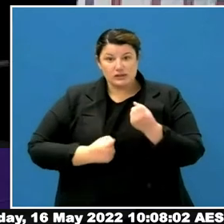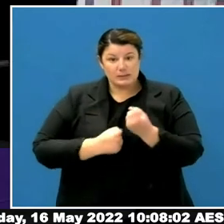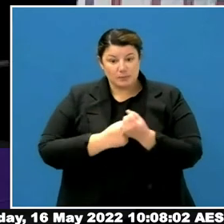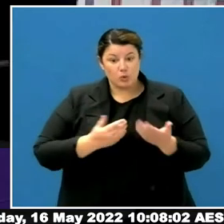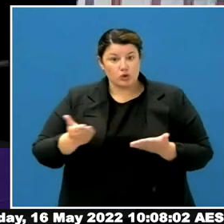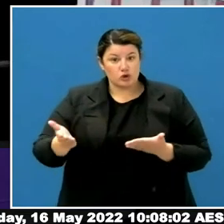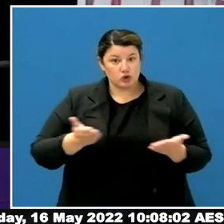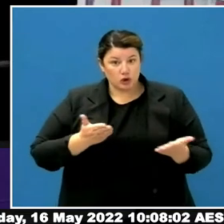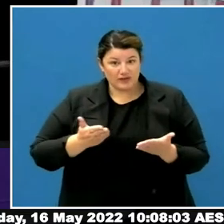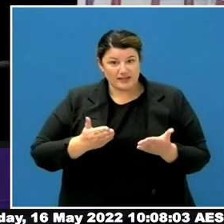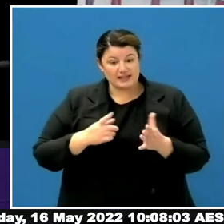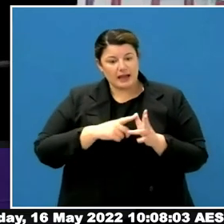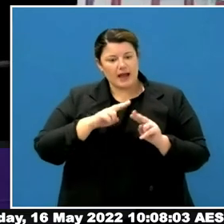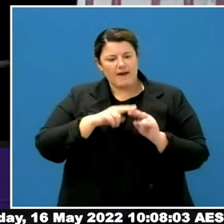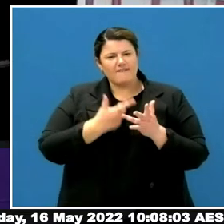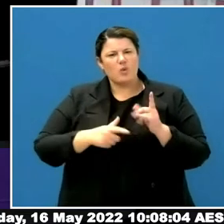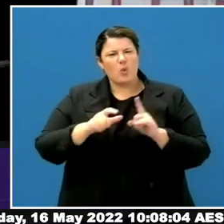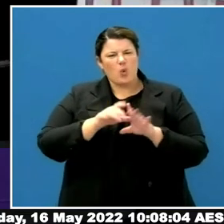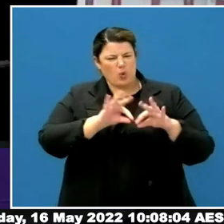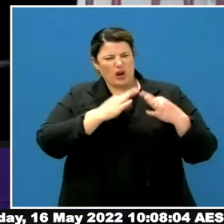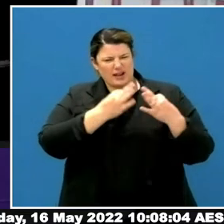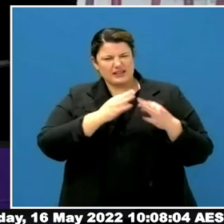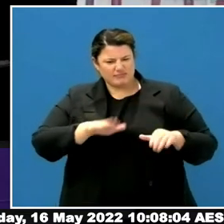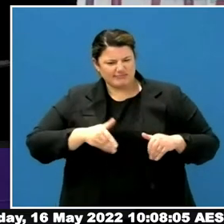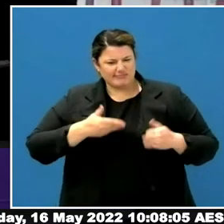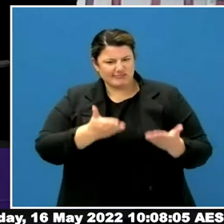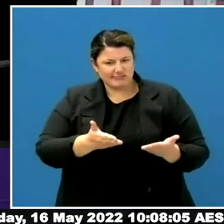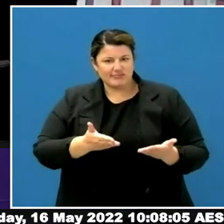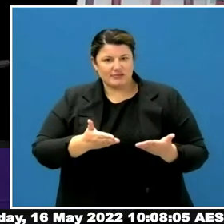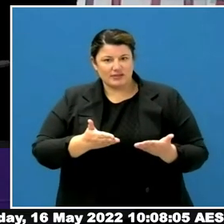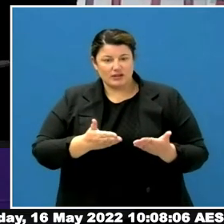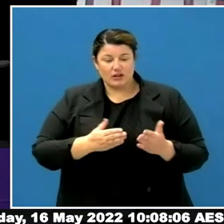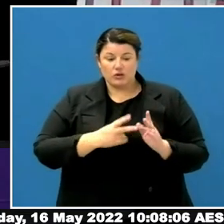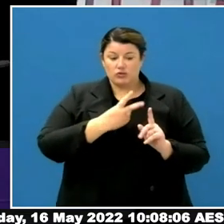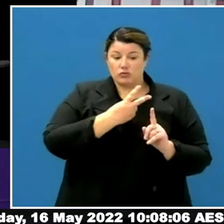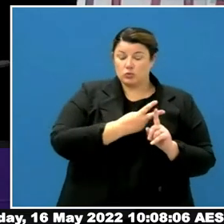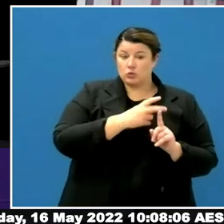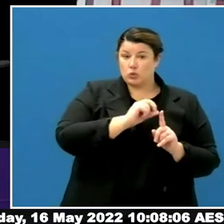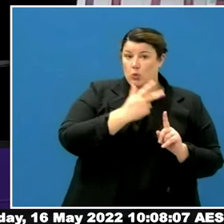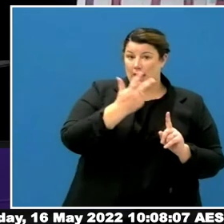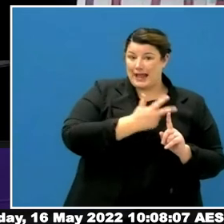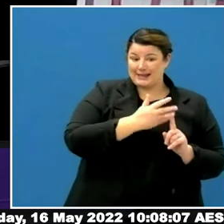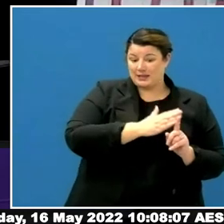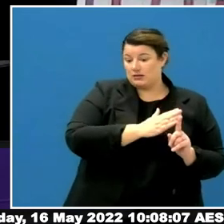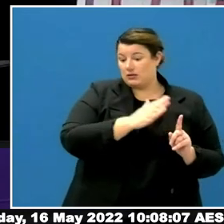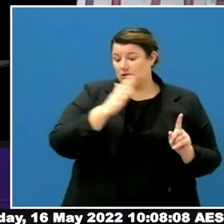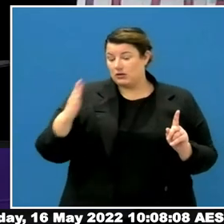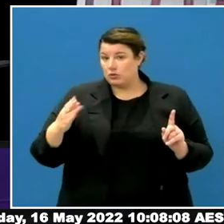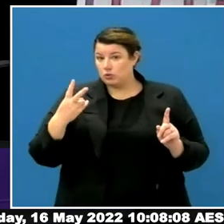Afford to people with intellectual disability during the period 2018 to 2021.